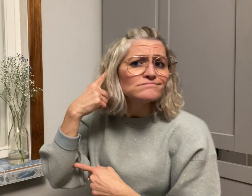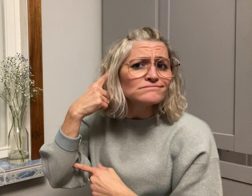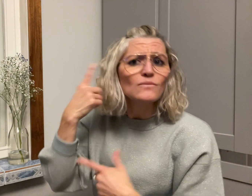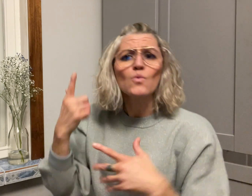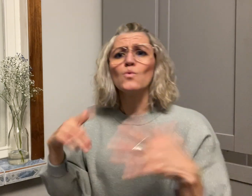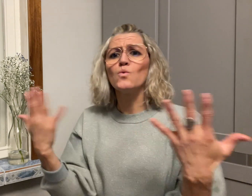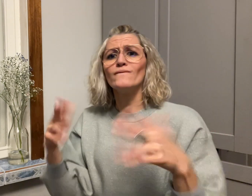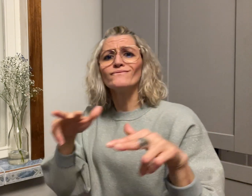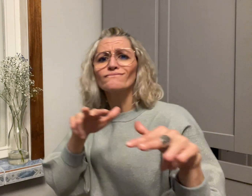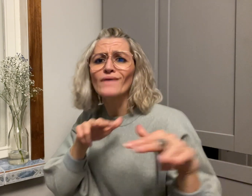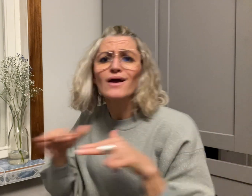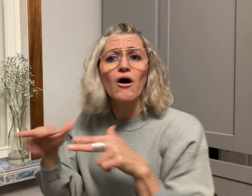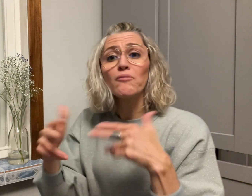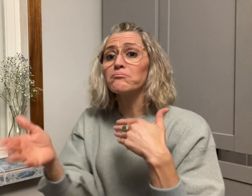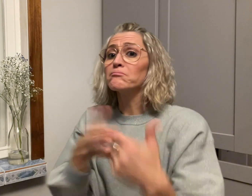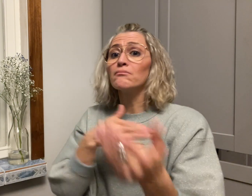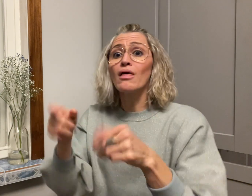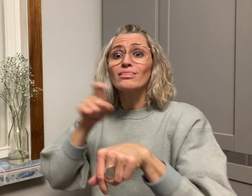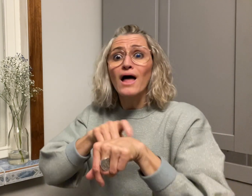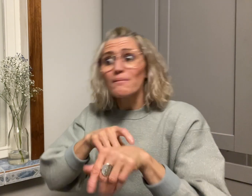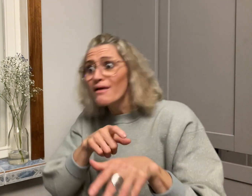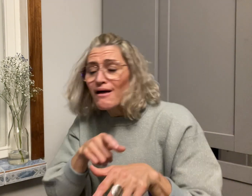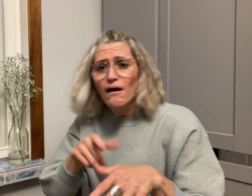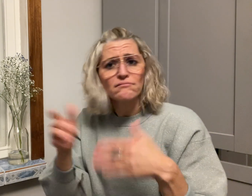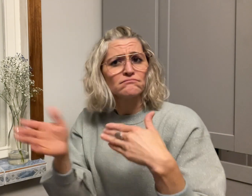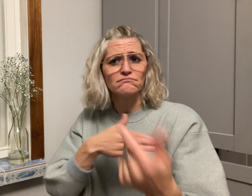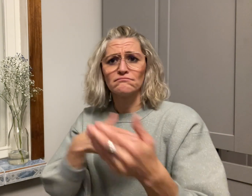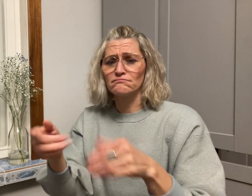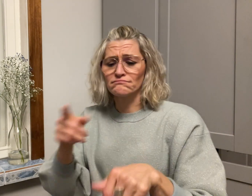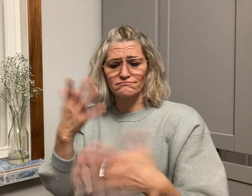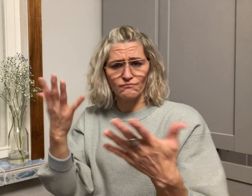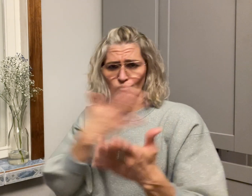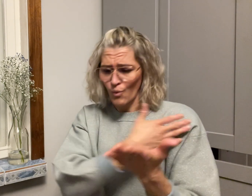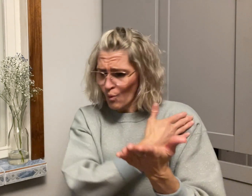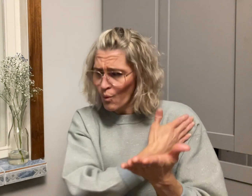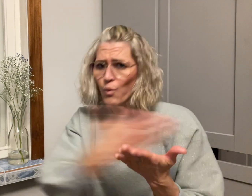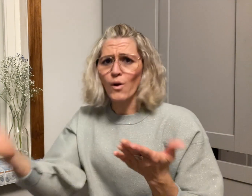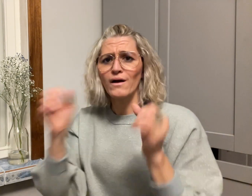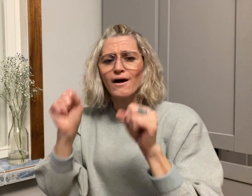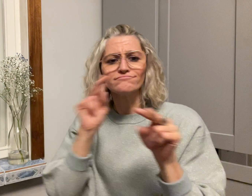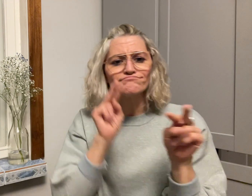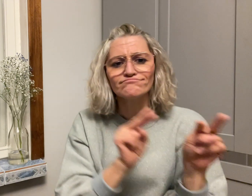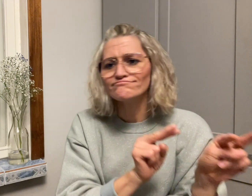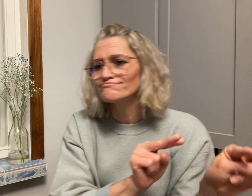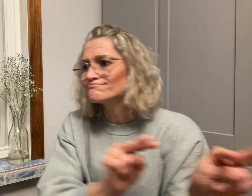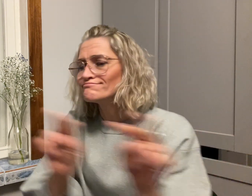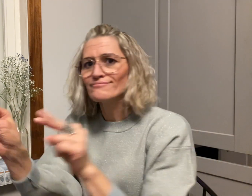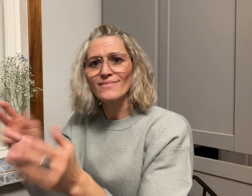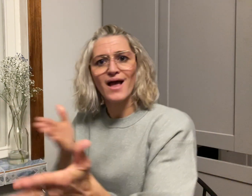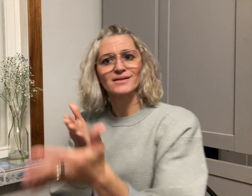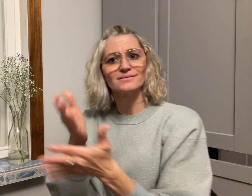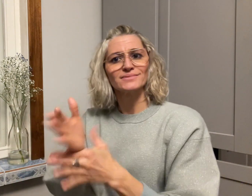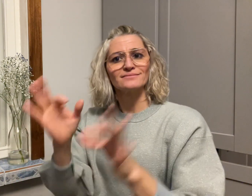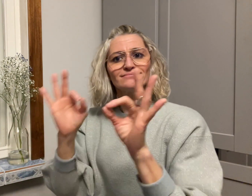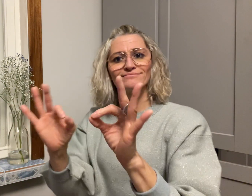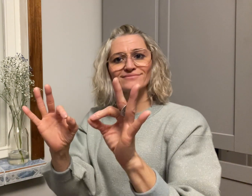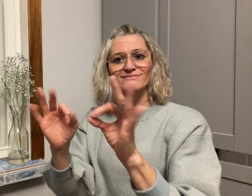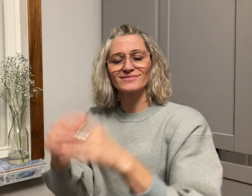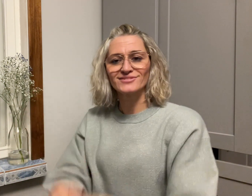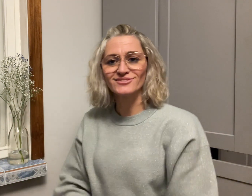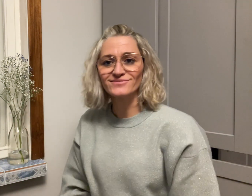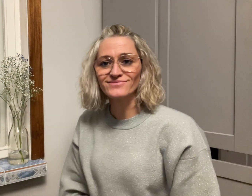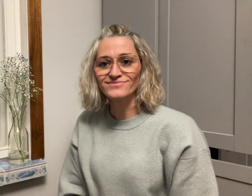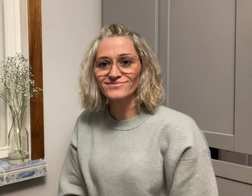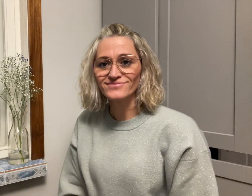enjoy media content in text, audio, or video at all times.